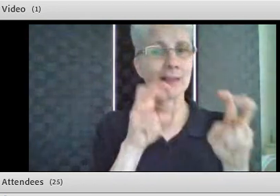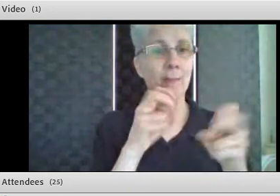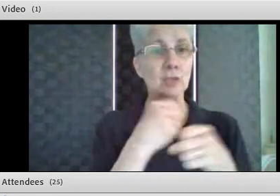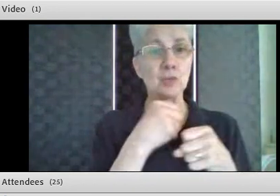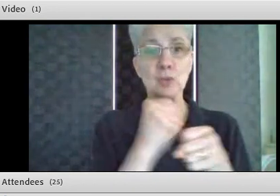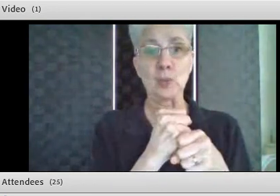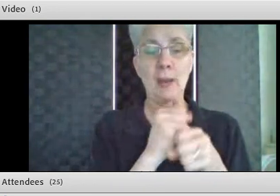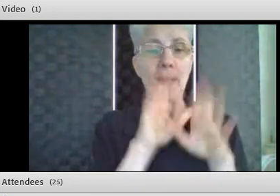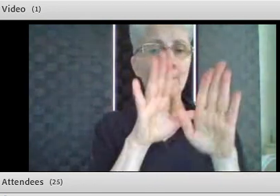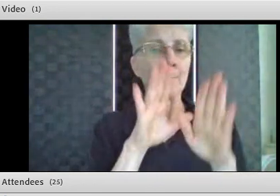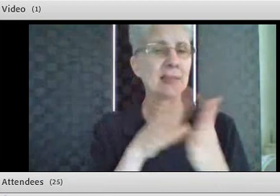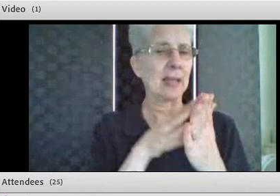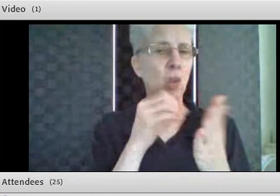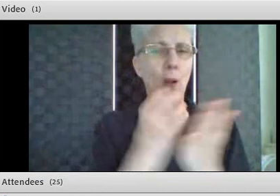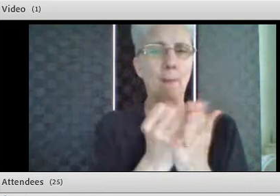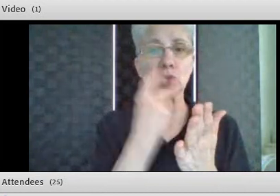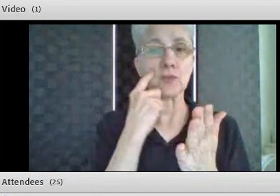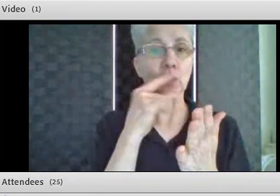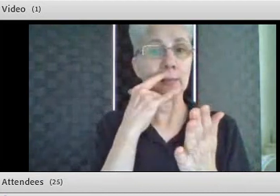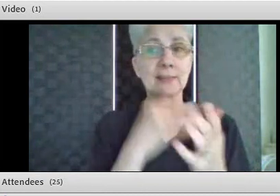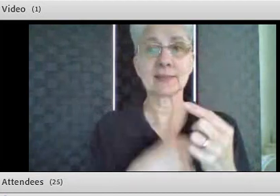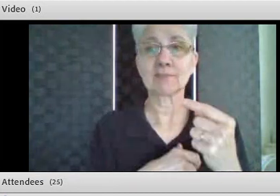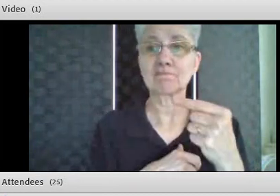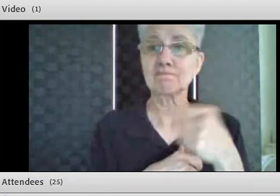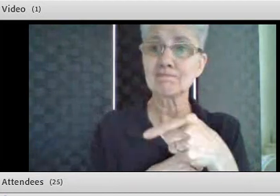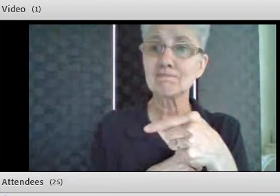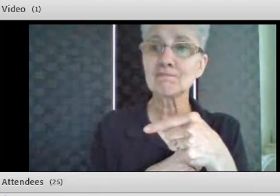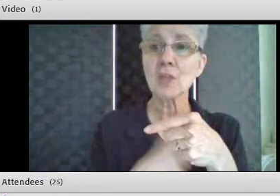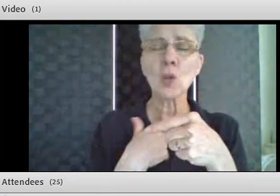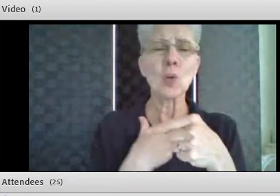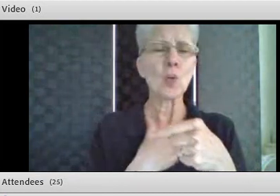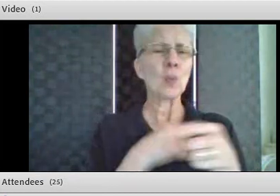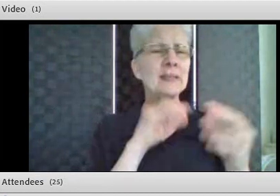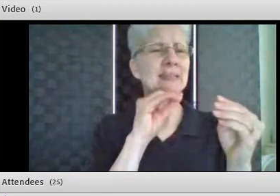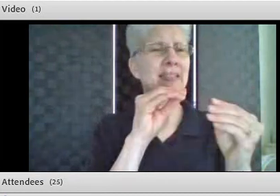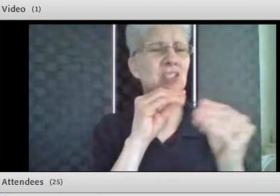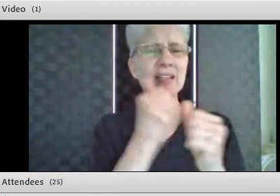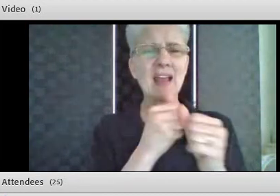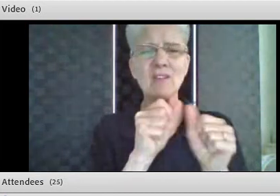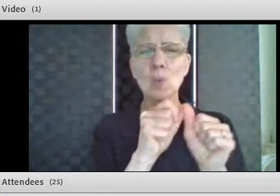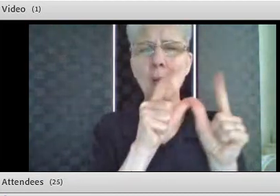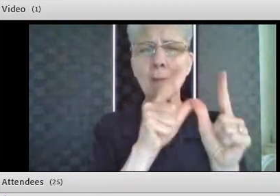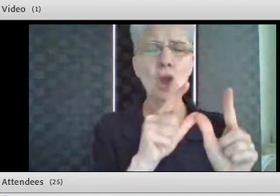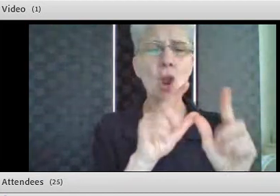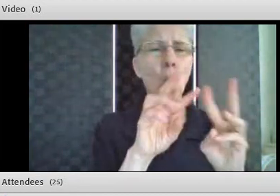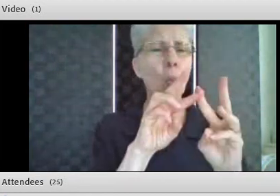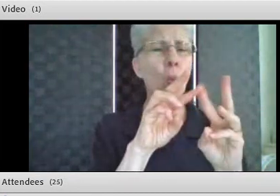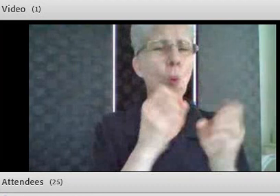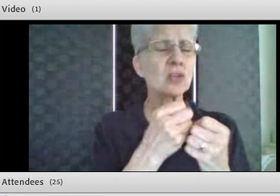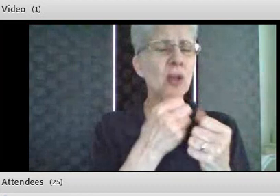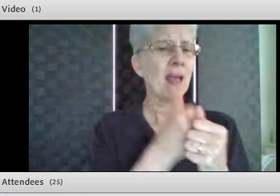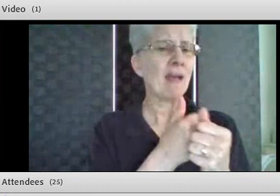that'll kind of guide how we go through the rest of this, but you don't need to be an expert in a topic